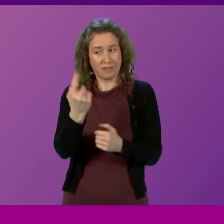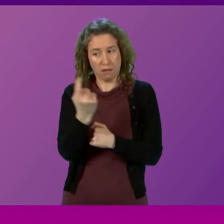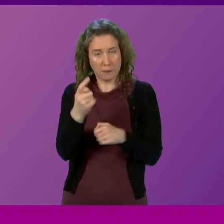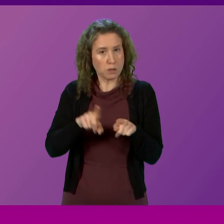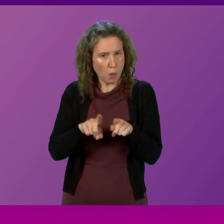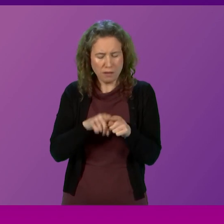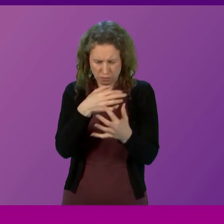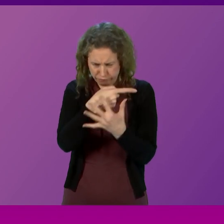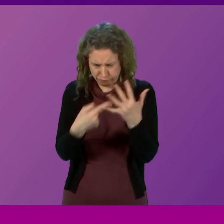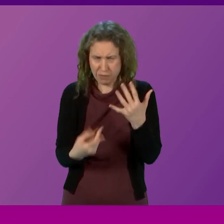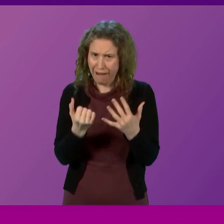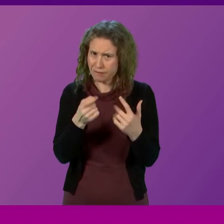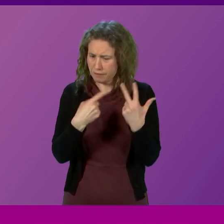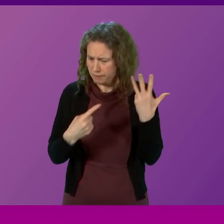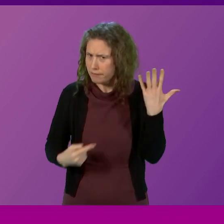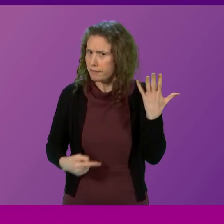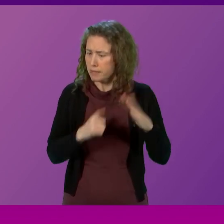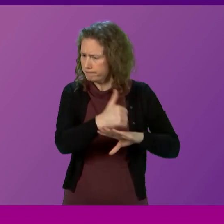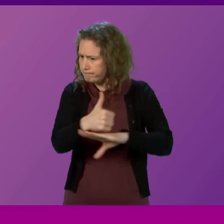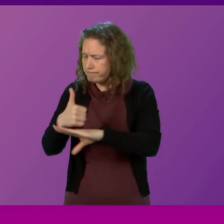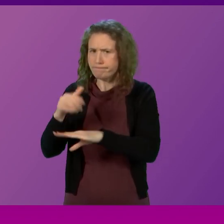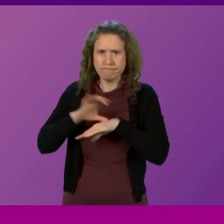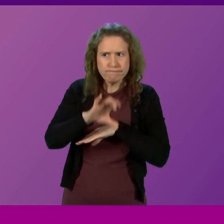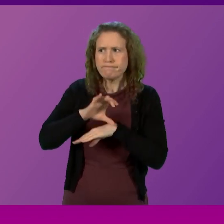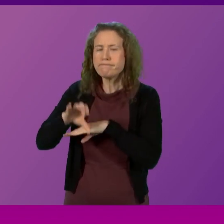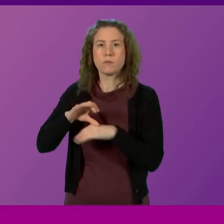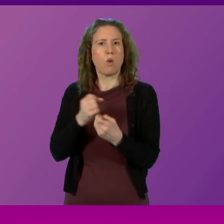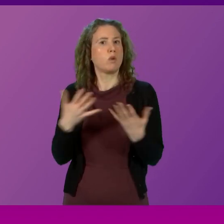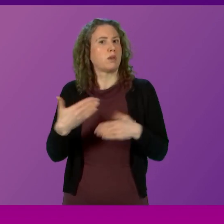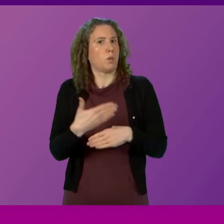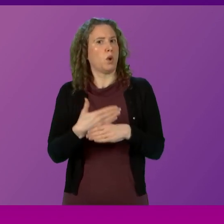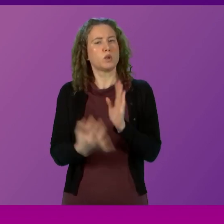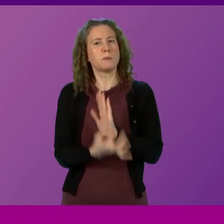All of that work is important to further improve performance, but it is really